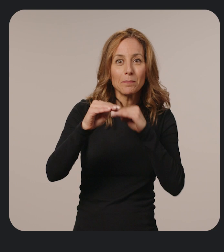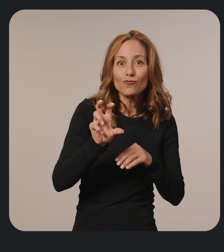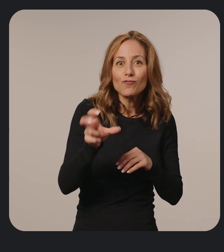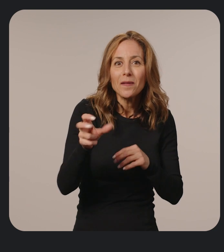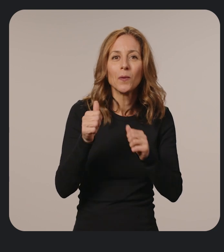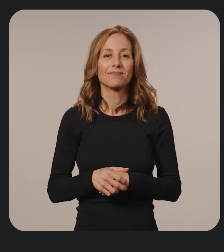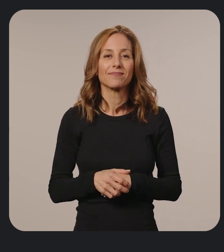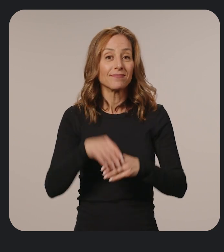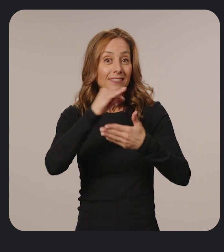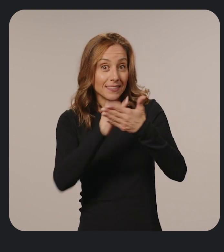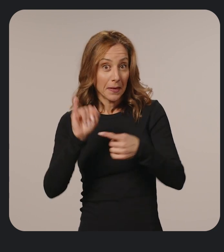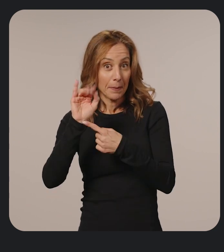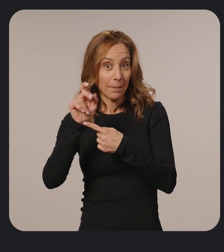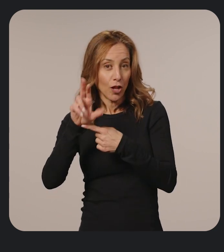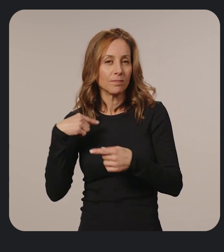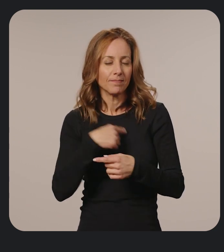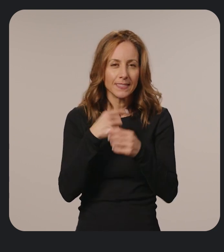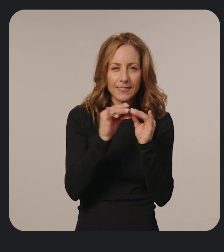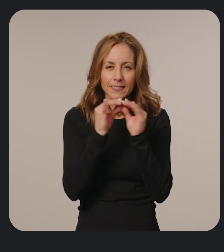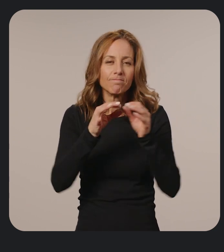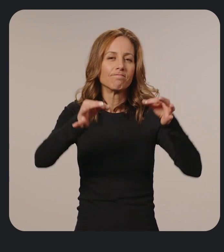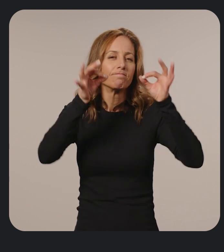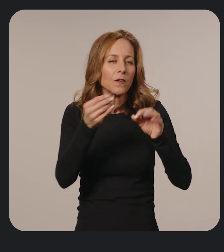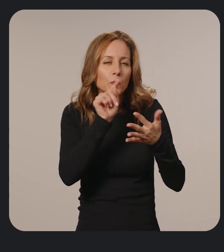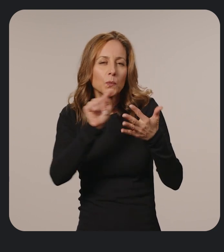in the stable channel. In designing Impeller, we've made a few architecture